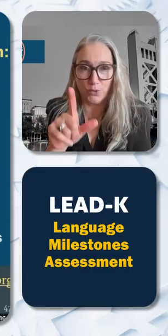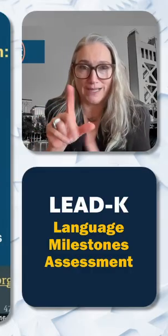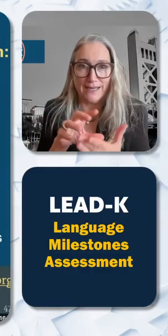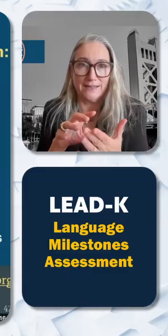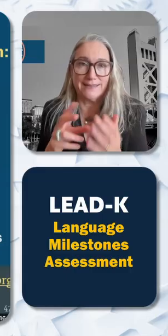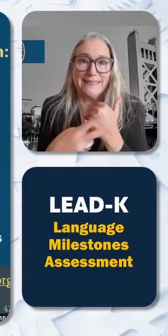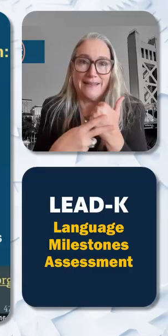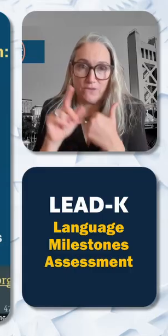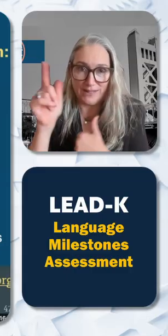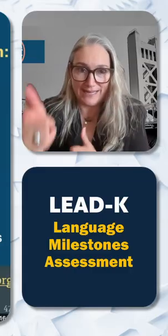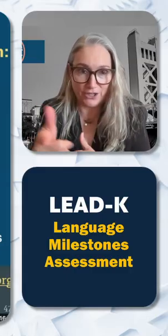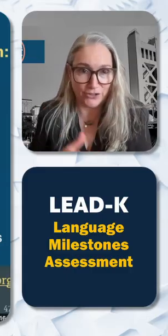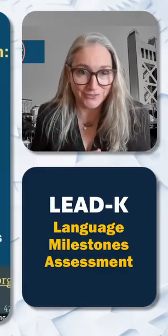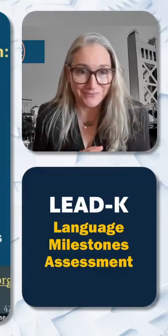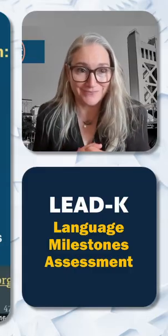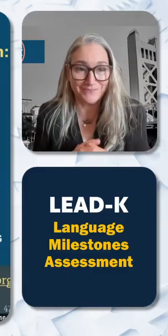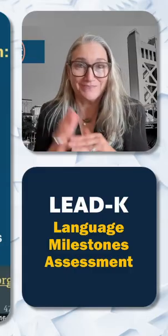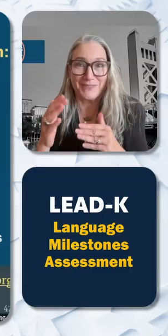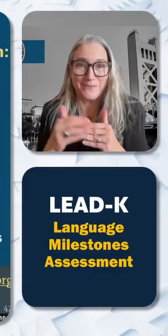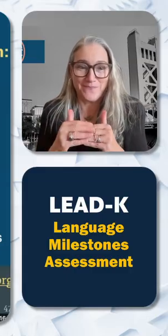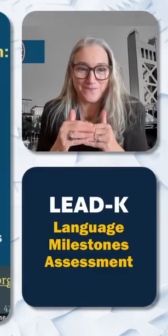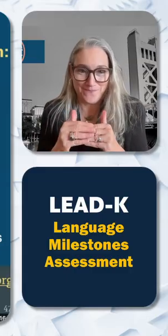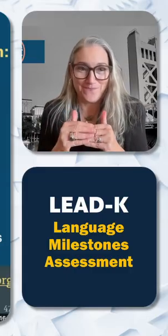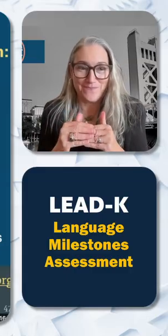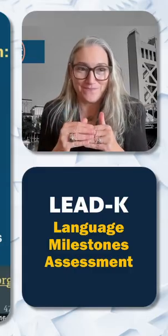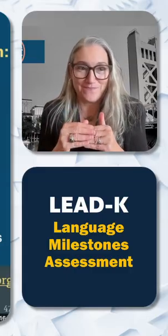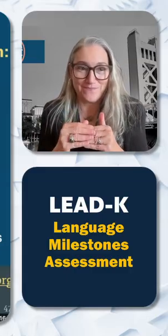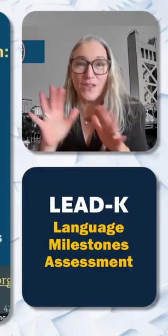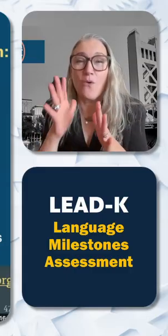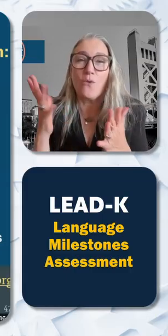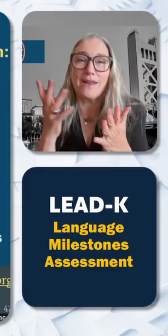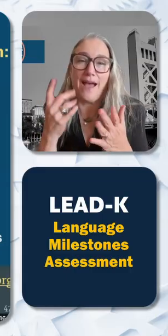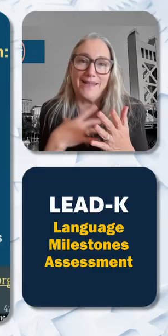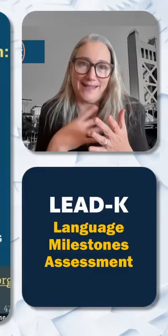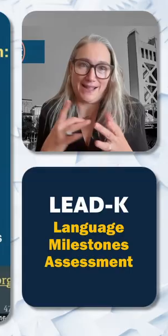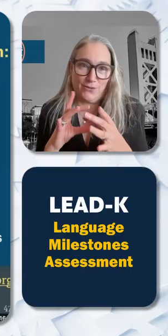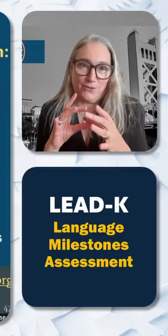I also will put that in the chat as well, and you can save that for later.